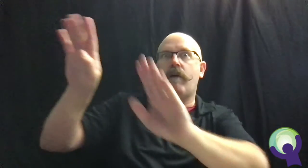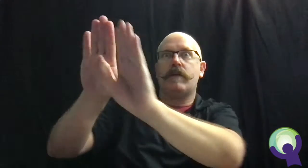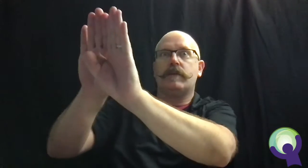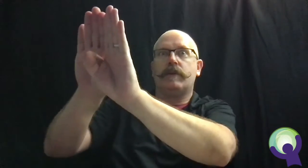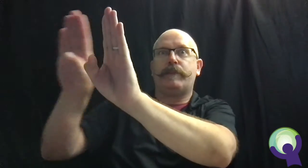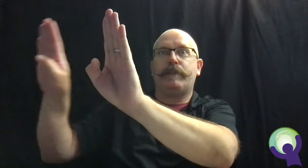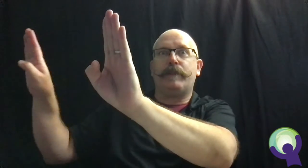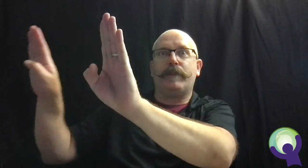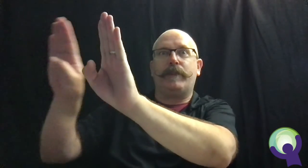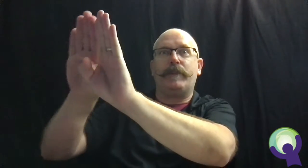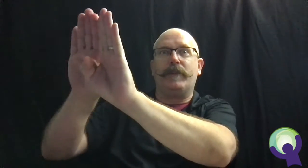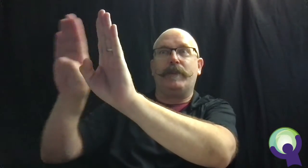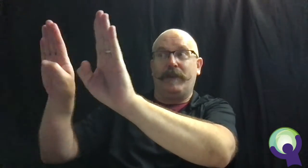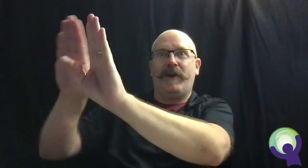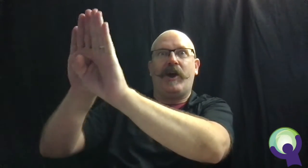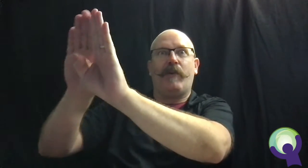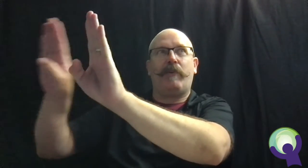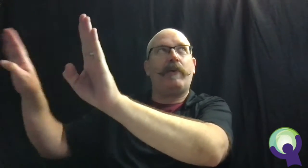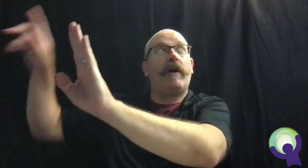And then it found the instant